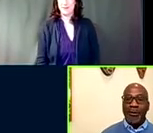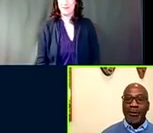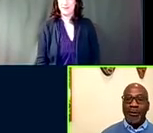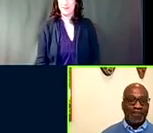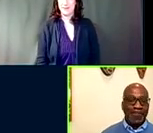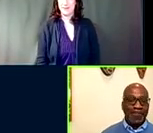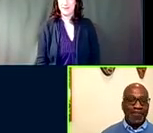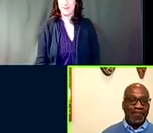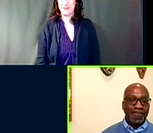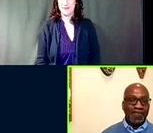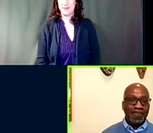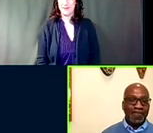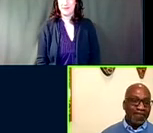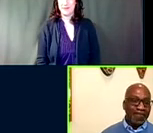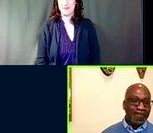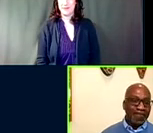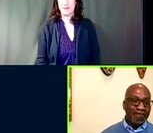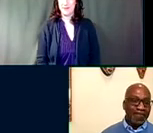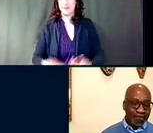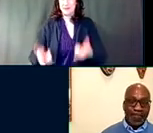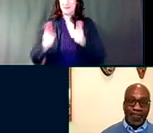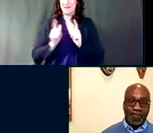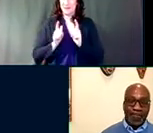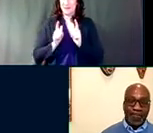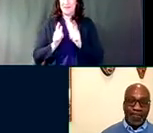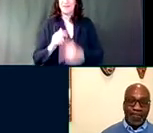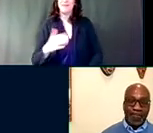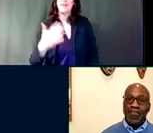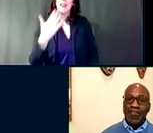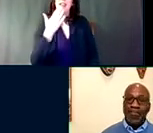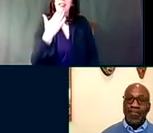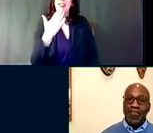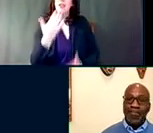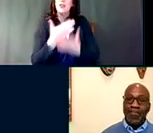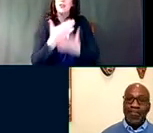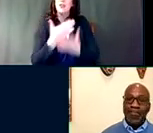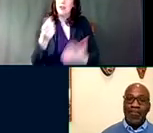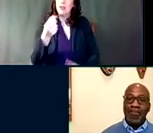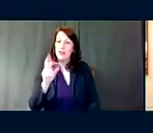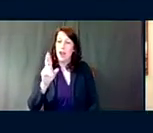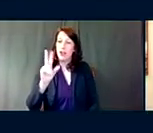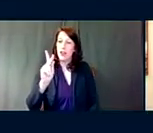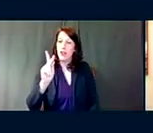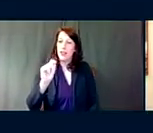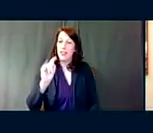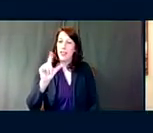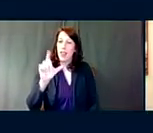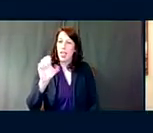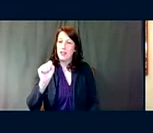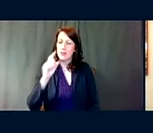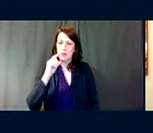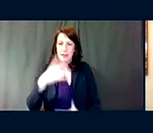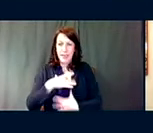AND WITH THAT I'LL TAKE ANY QUESTIONS.